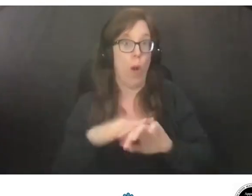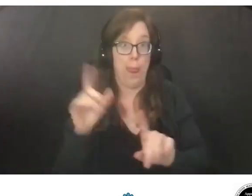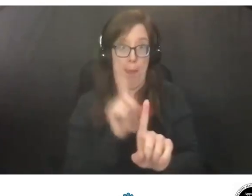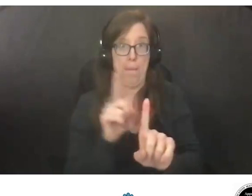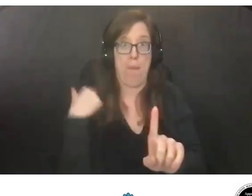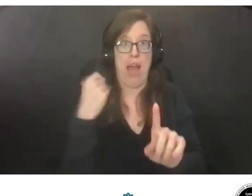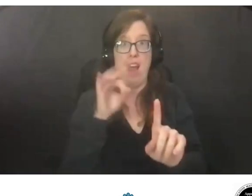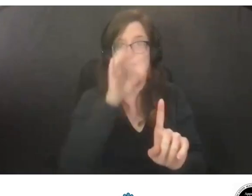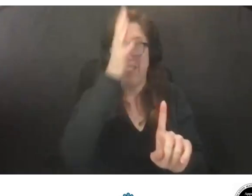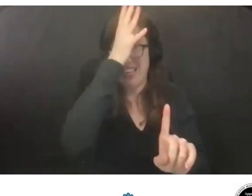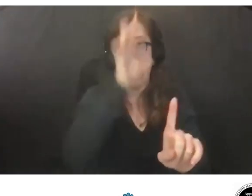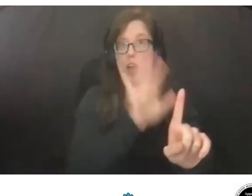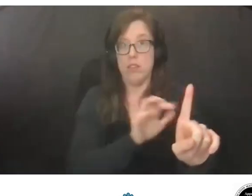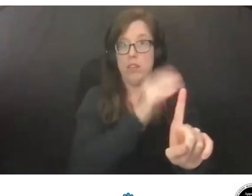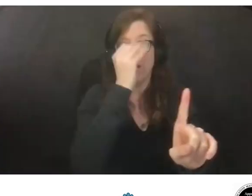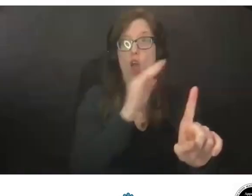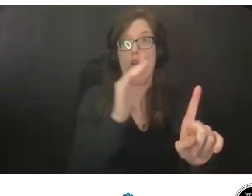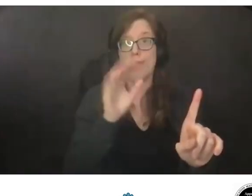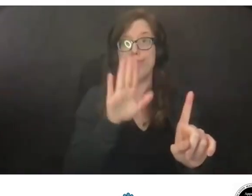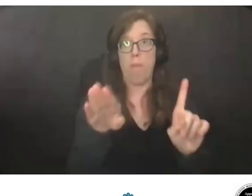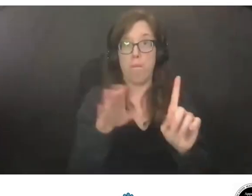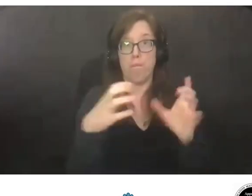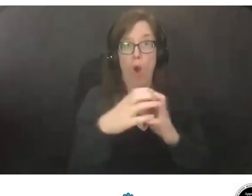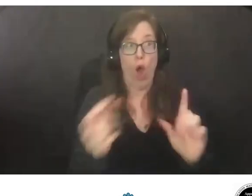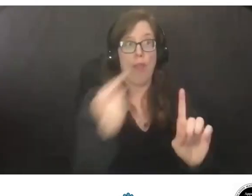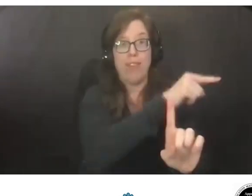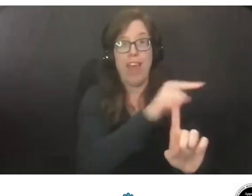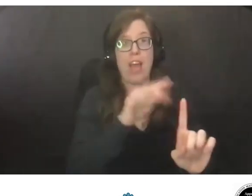the back of where the ball is, where the kid is, how he's doing, and he's cheering